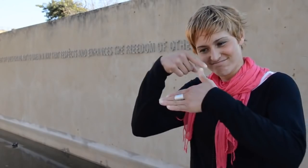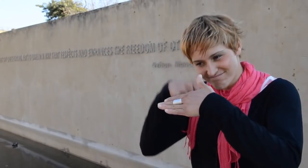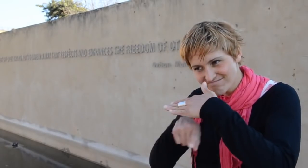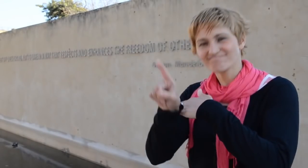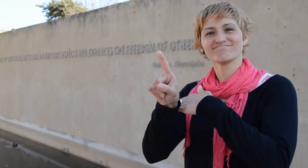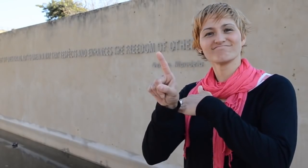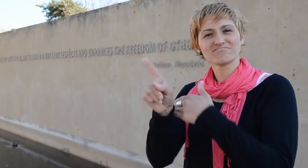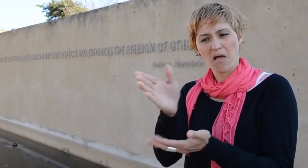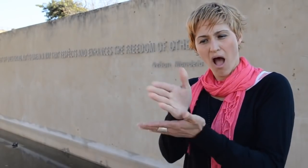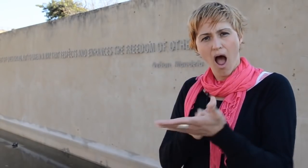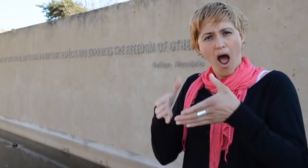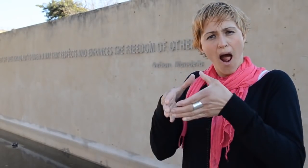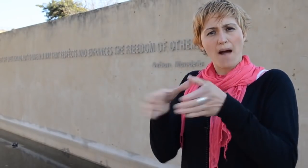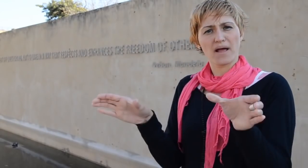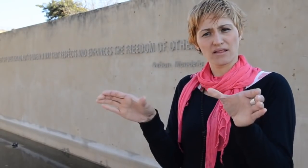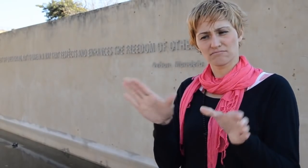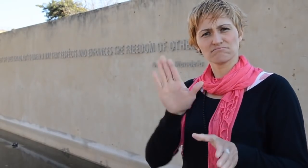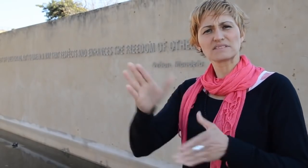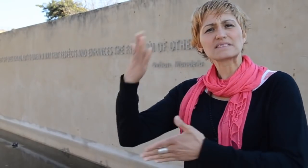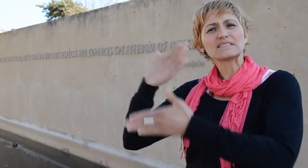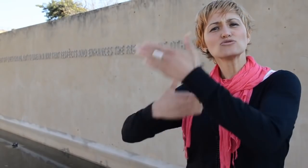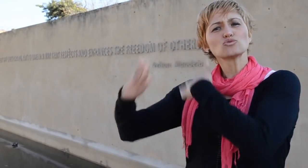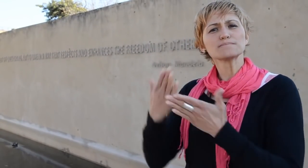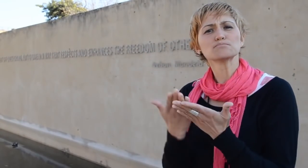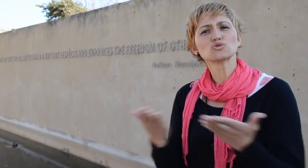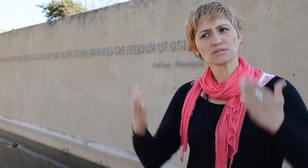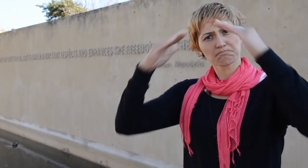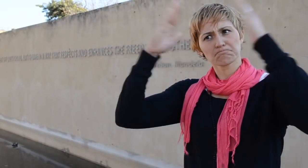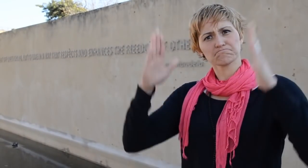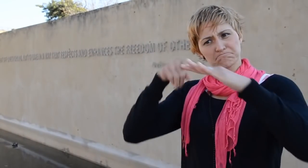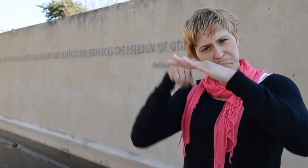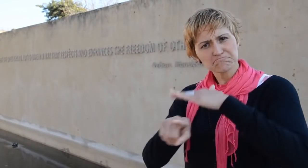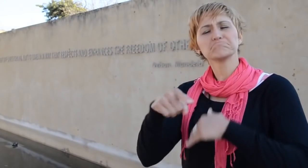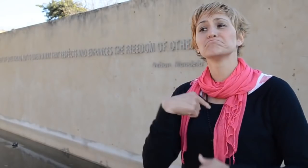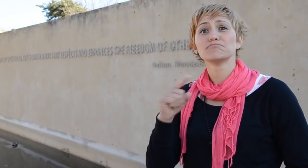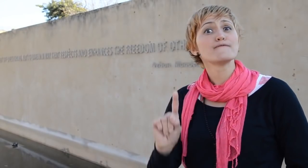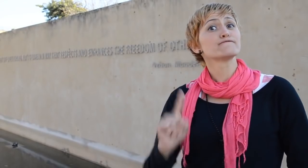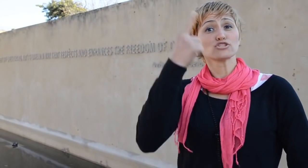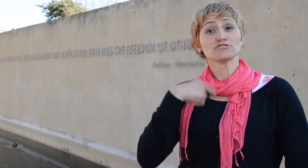Now I am going in the Apartheid Museum.